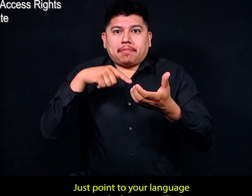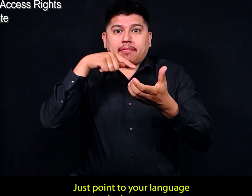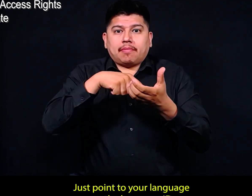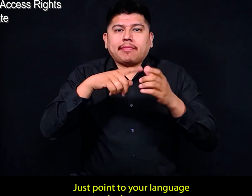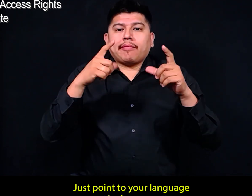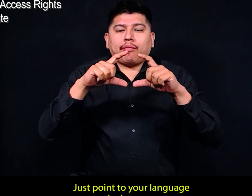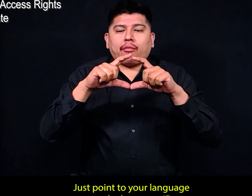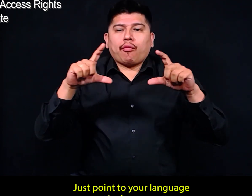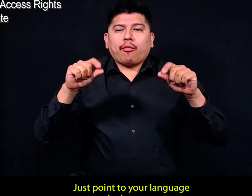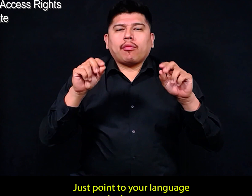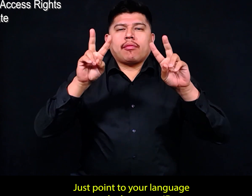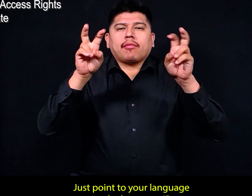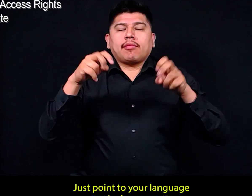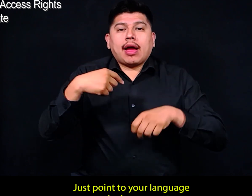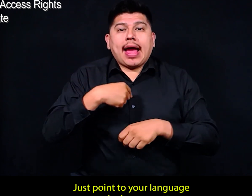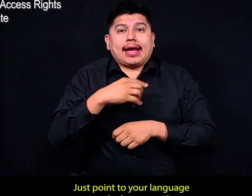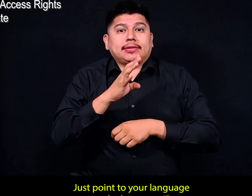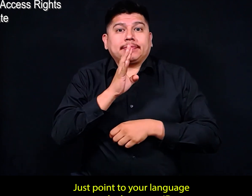Just point to your language on the language ID